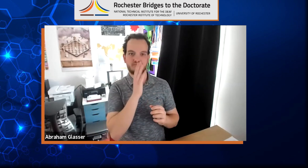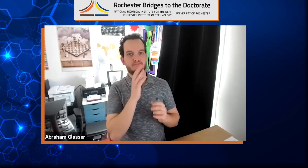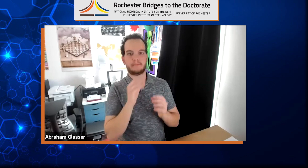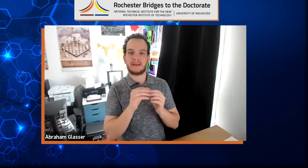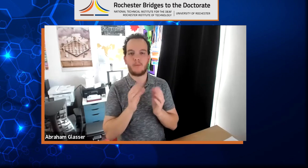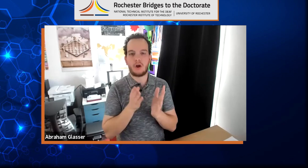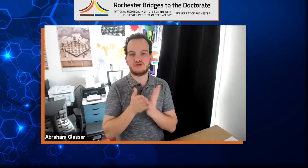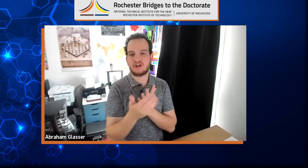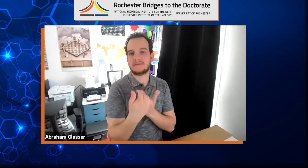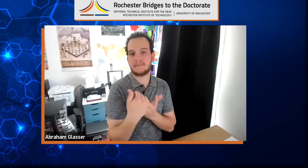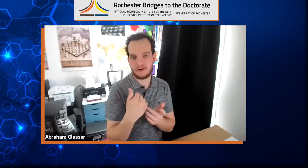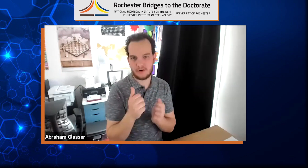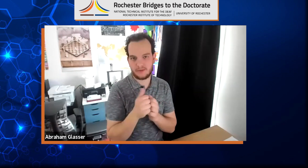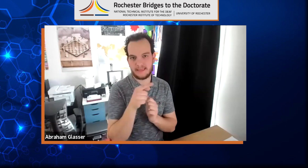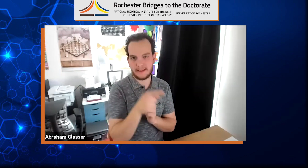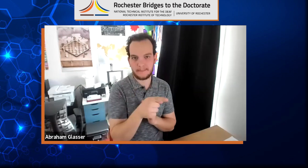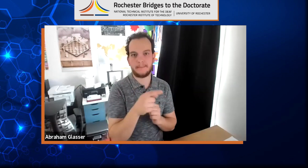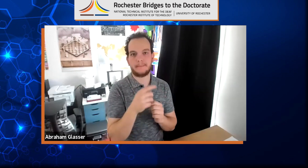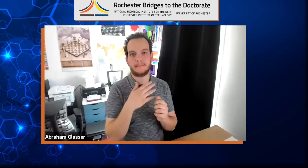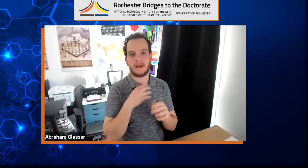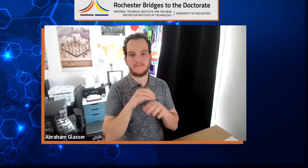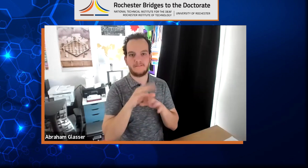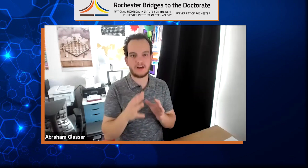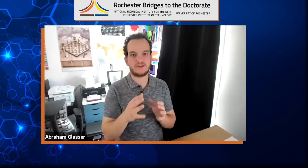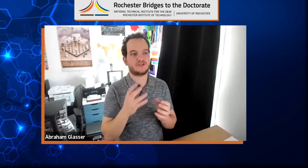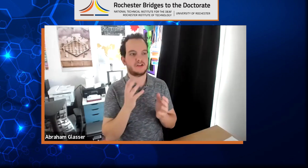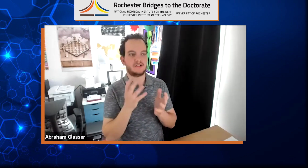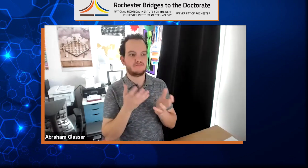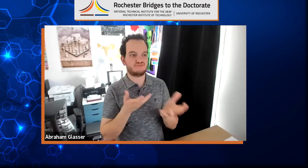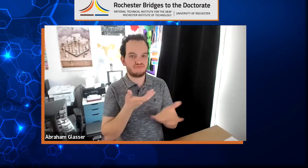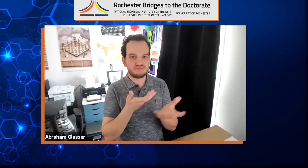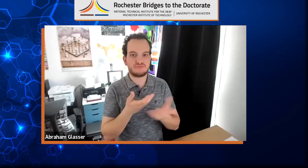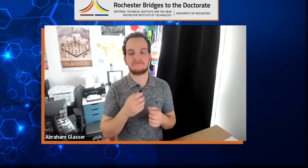But I feel like I can be more transparent with my advisor